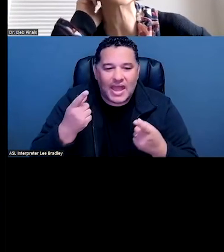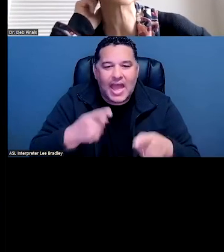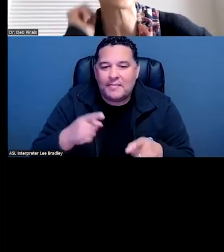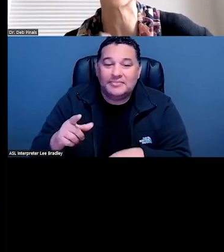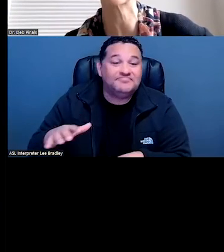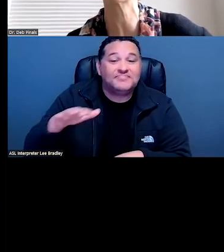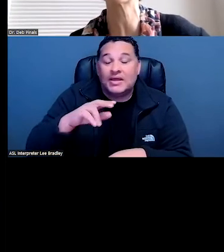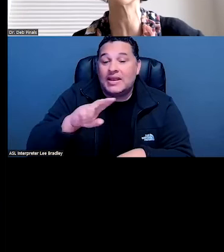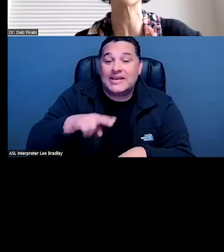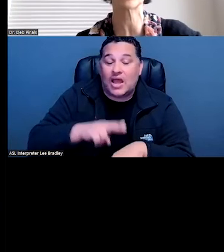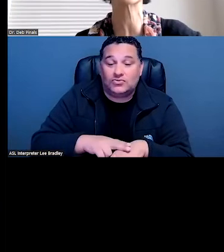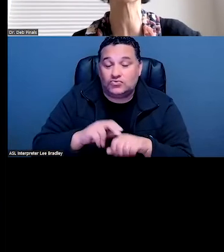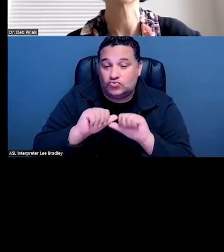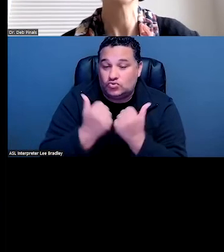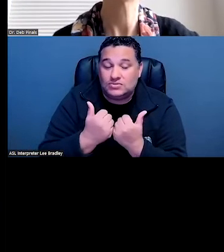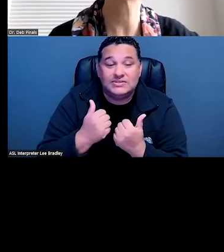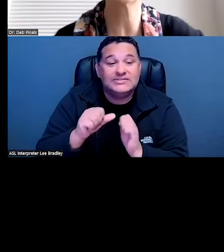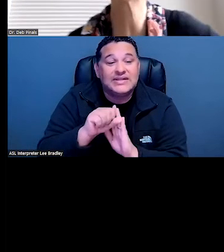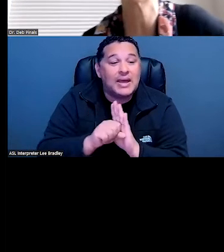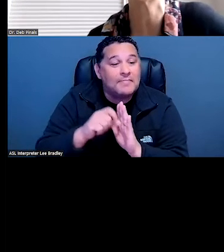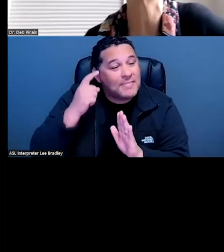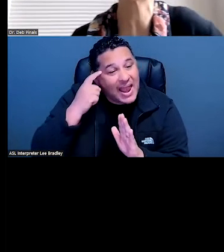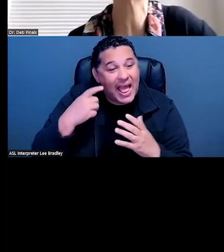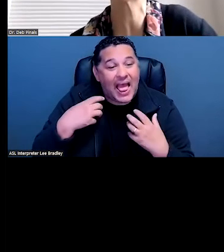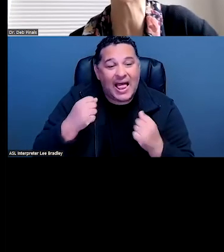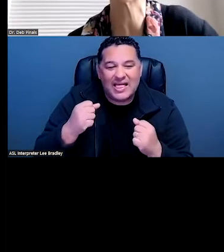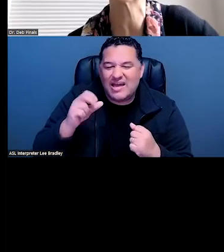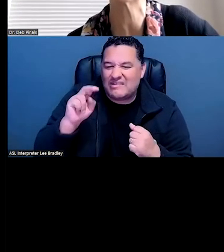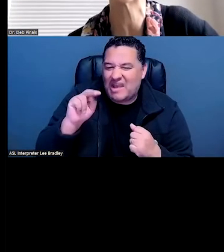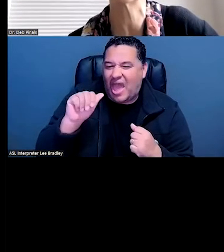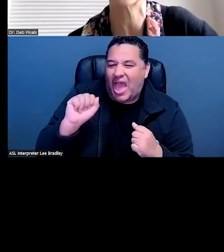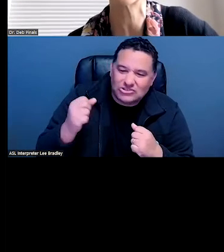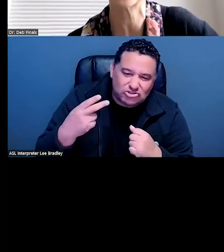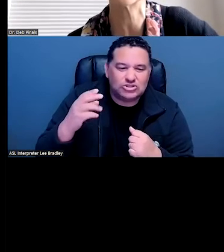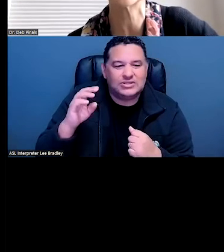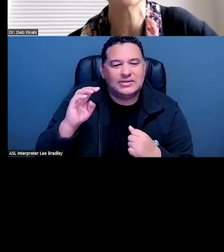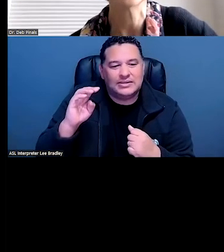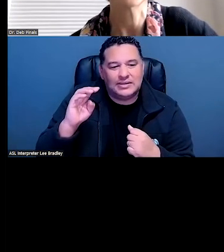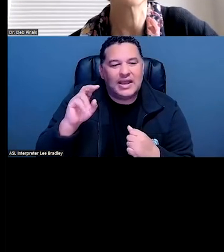ABOUT WHAT MIGHT WORK. AND WHAT'S WORKING, WHAT'S HAPPENING OUT THERE. NATIONAL ASSOCIATION OF STATE MENTAL HEALTH PROGRAM DIRECTOR